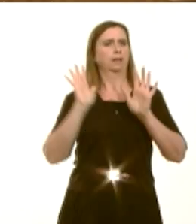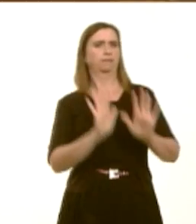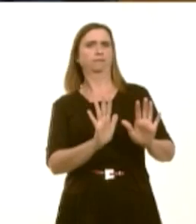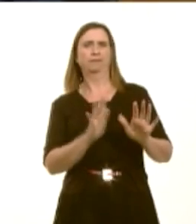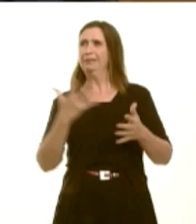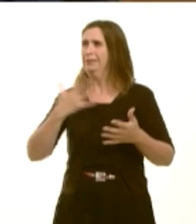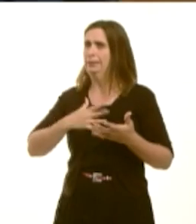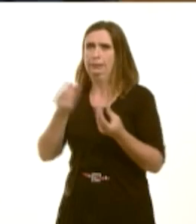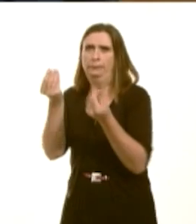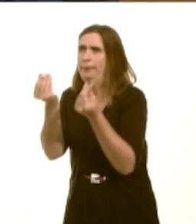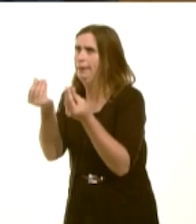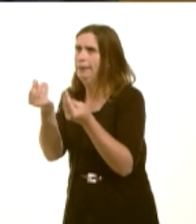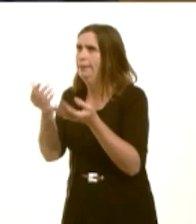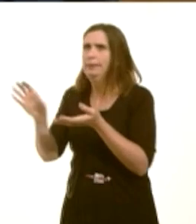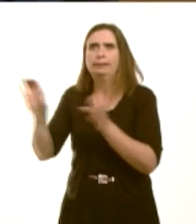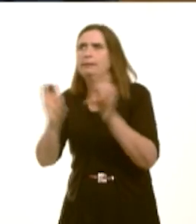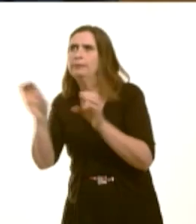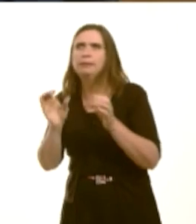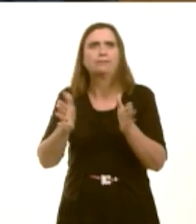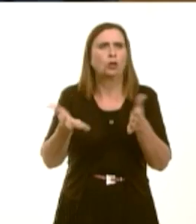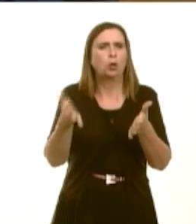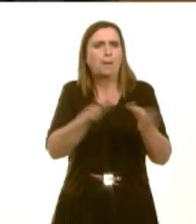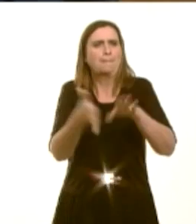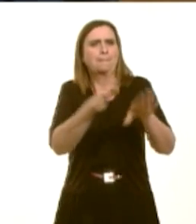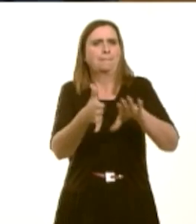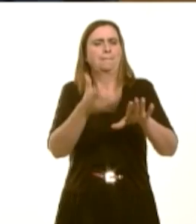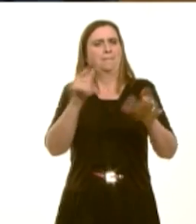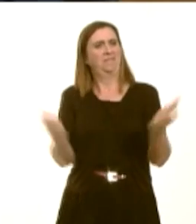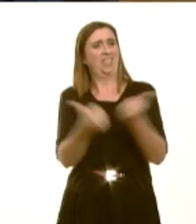the money for restoration at opencast sites that have been worked for many, many years.